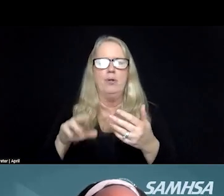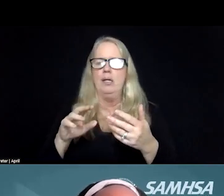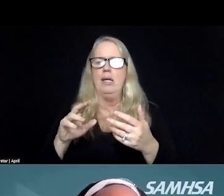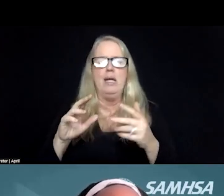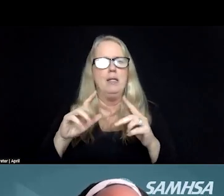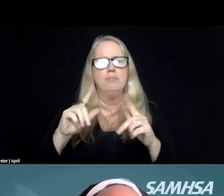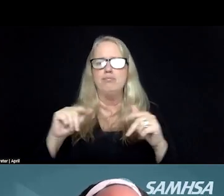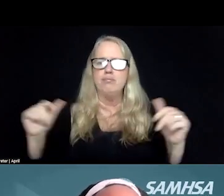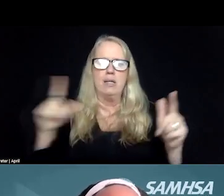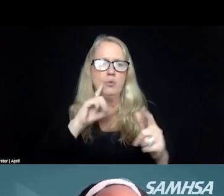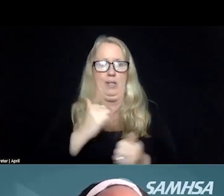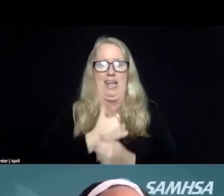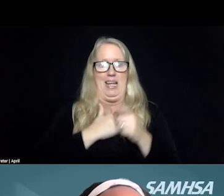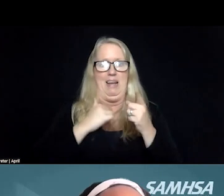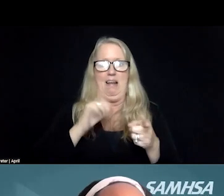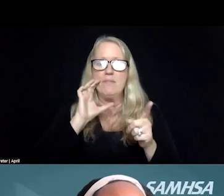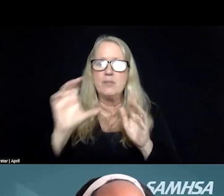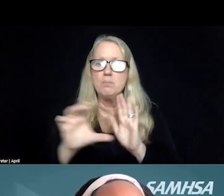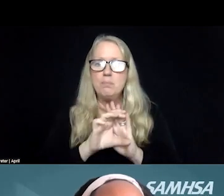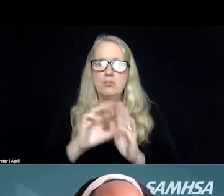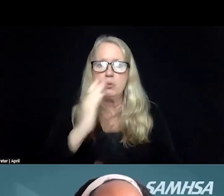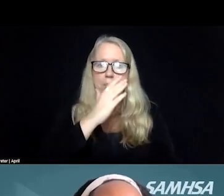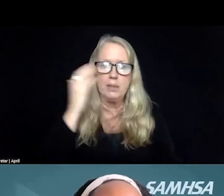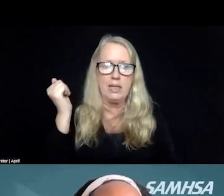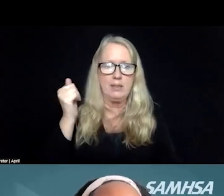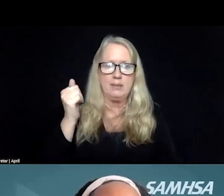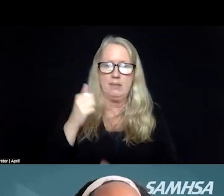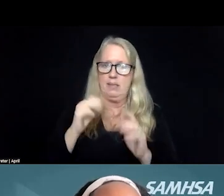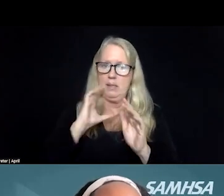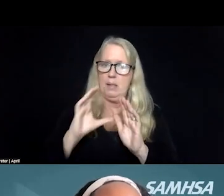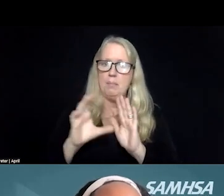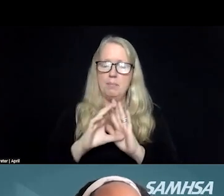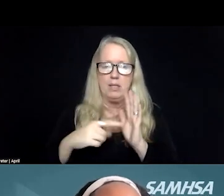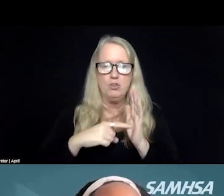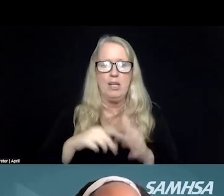I LOVE THIS PICTURE BECAUSE IT IS A PICTURE IN -- IN TEXAS, THEY